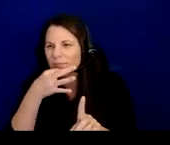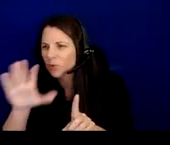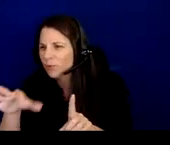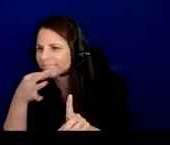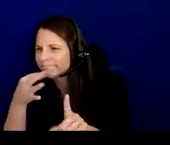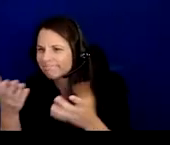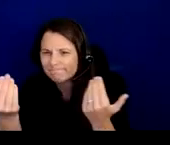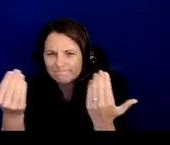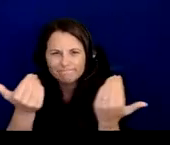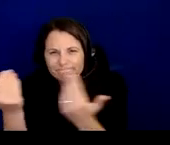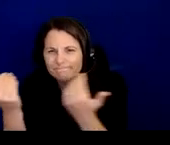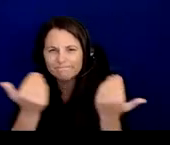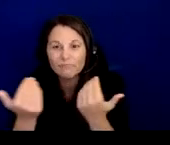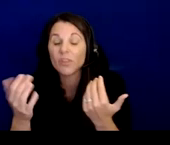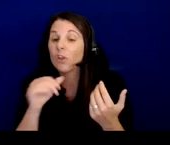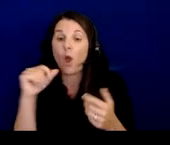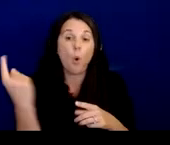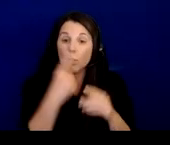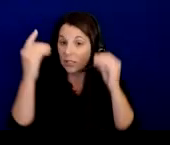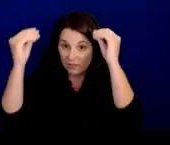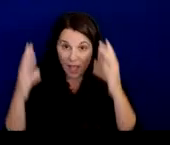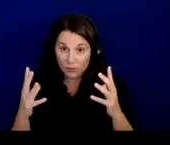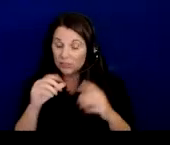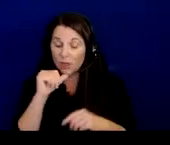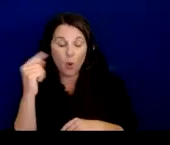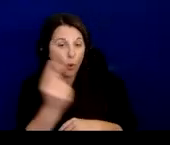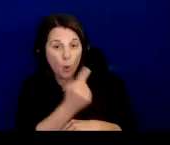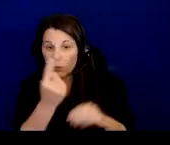at the institution, not just the students, but them all working in concert.